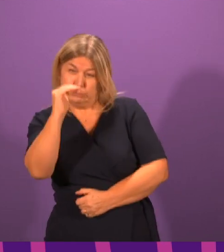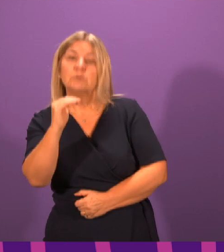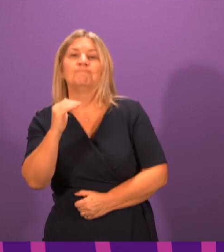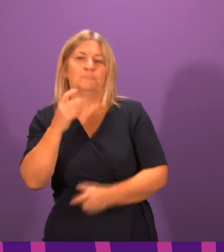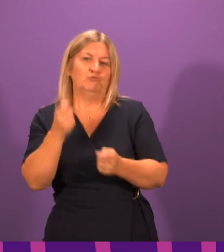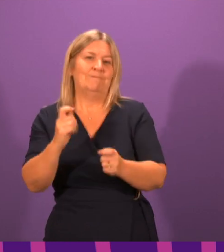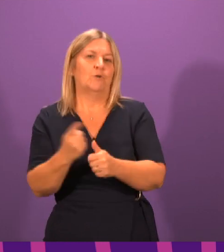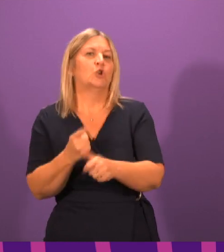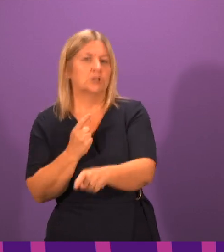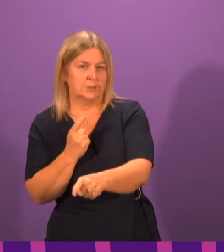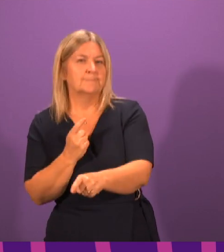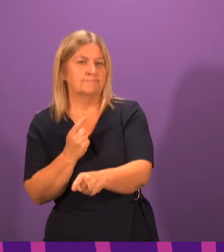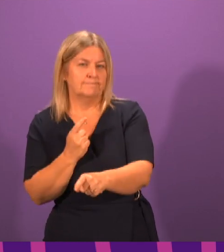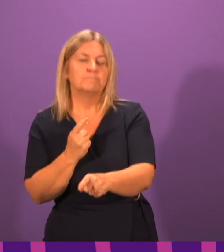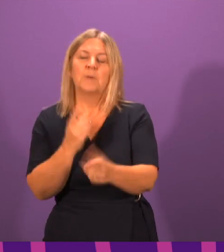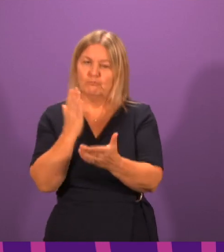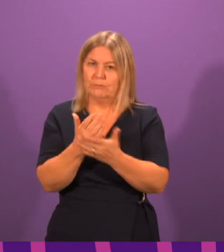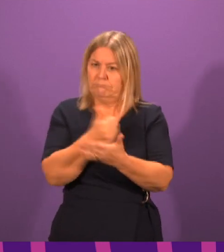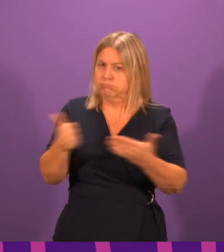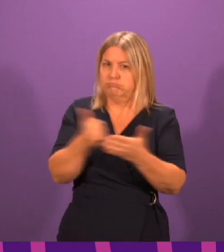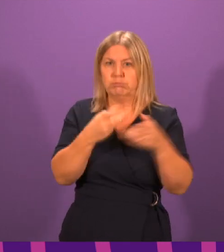That should be done in a consistent way across the country.